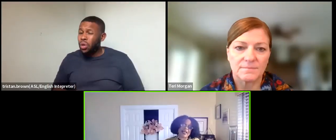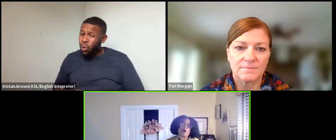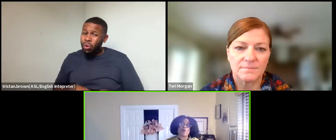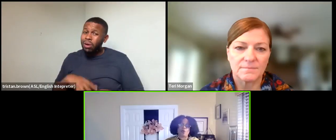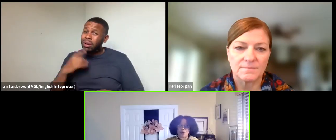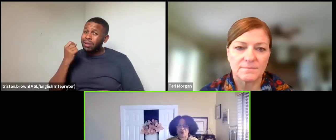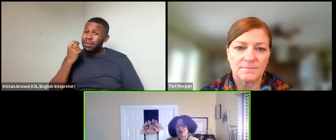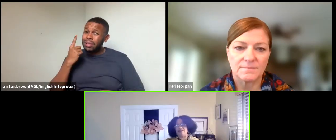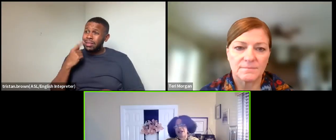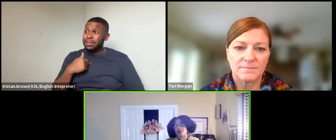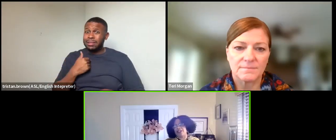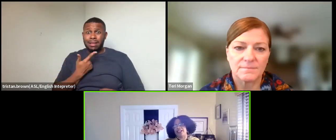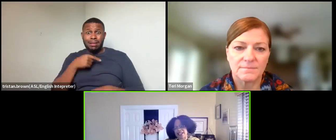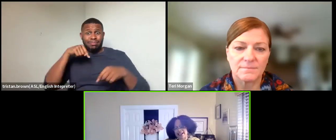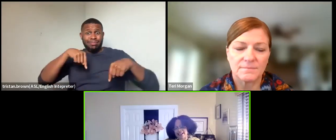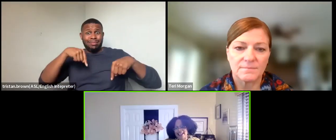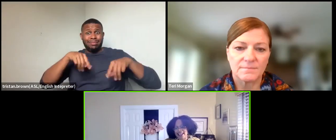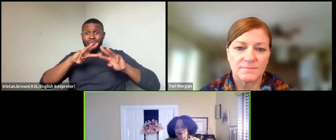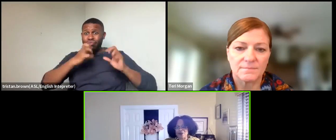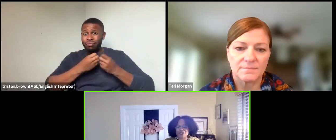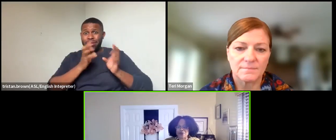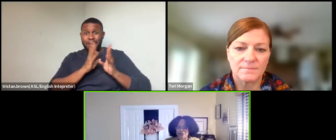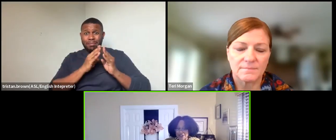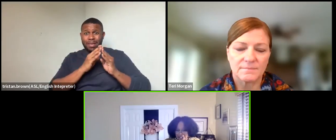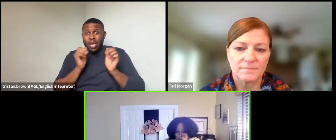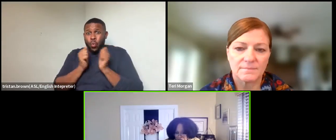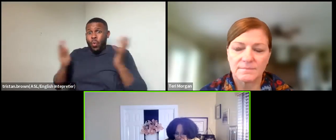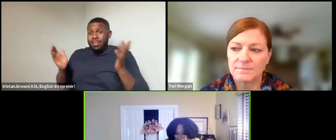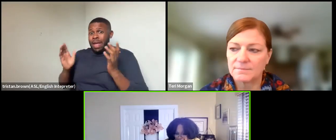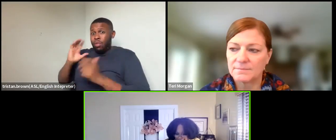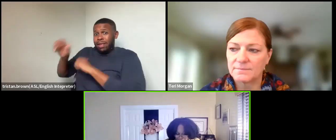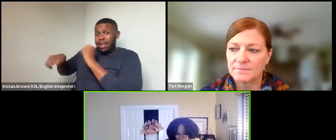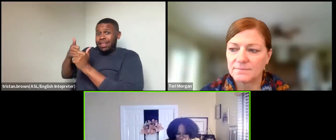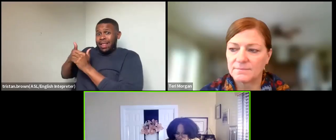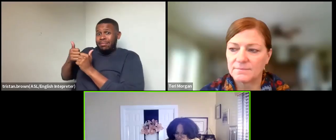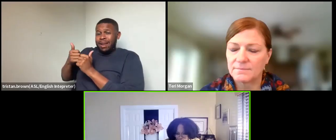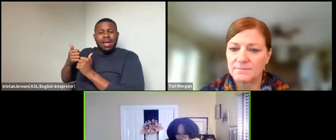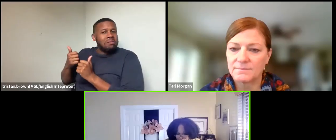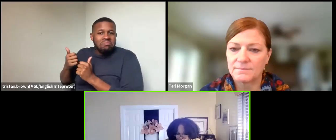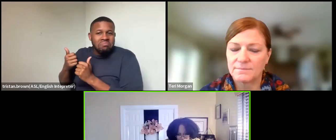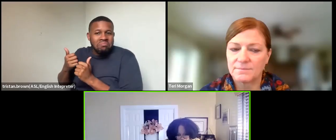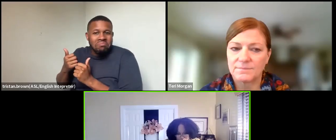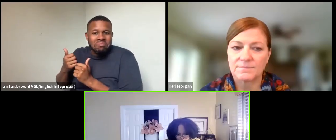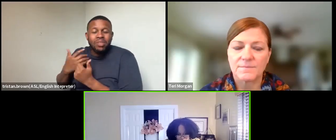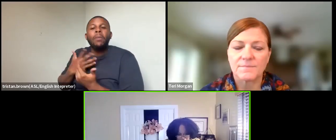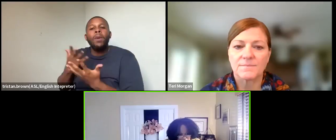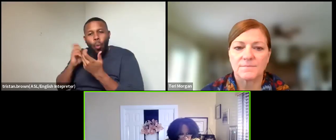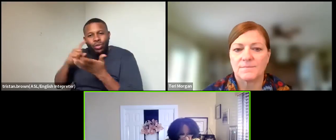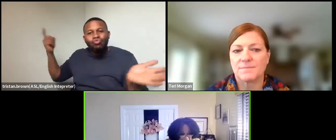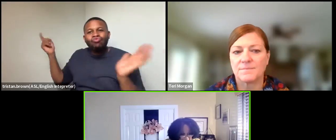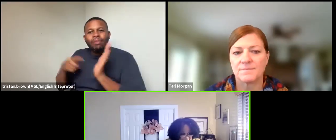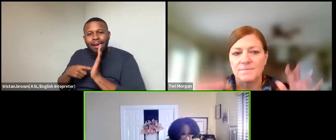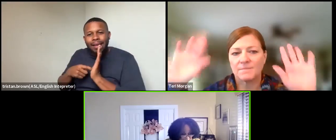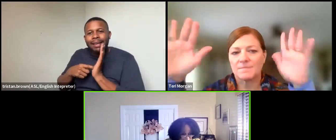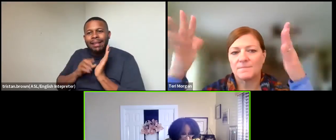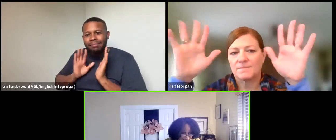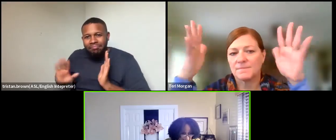up with the topics that they feel are necessary for us to address and to educate and to